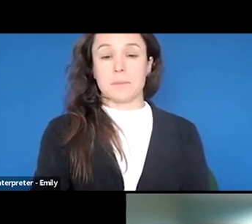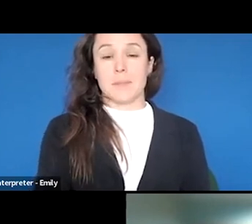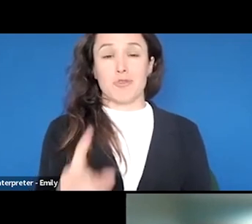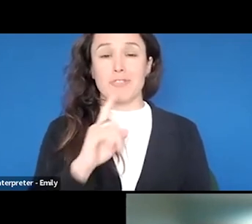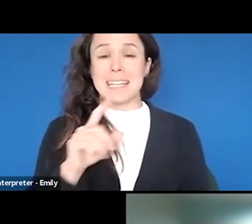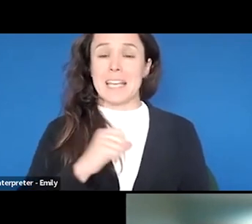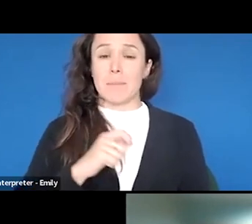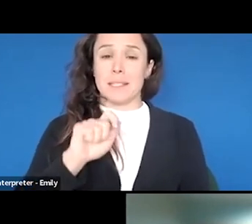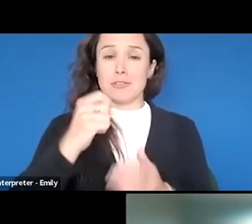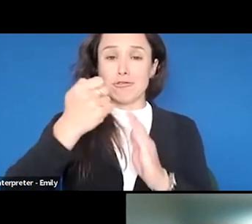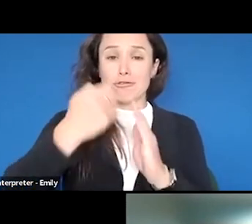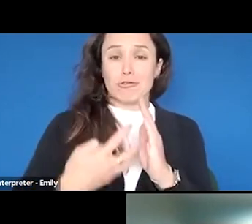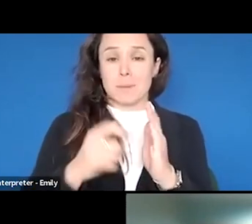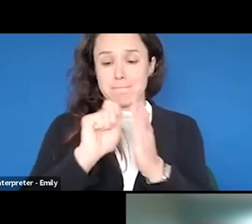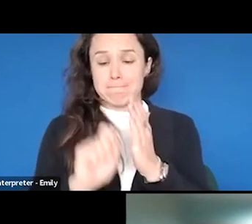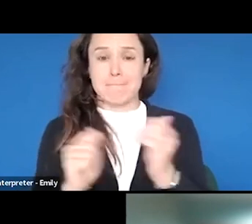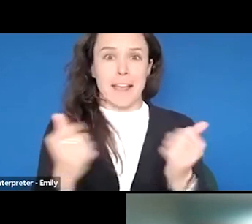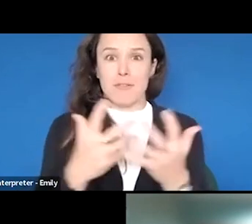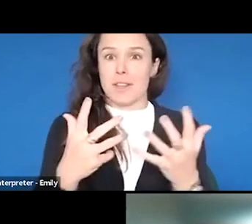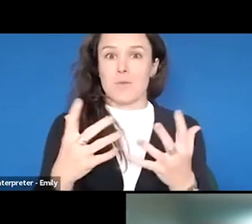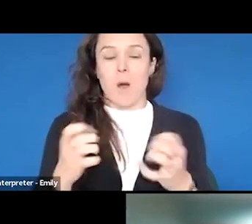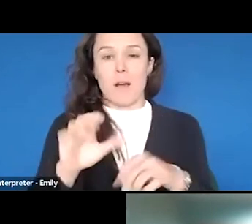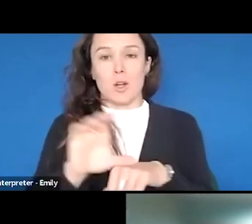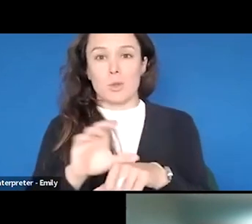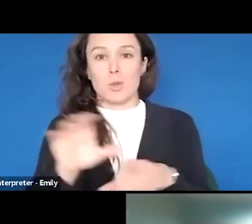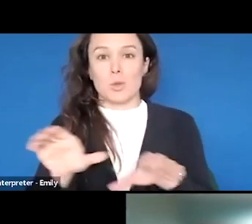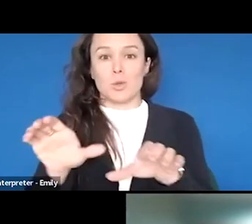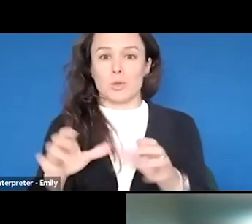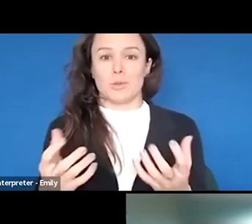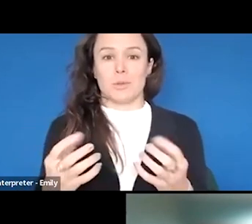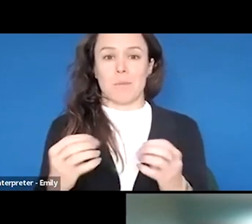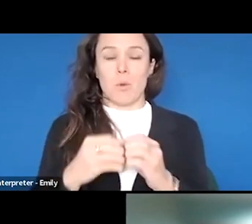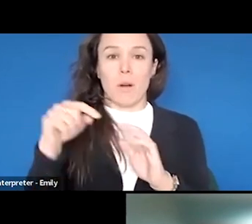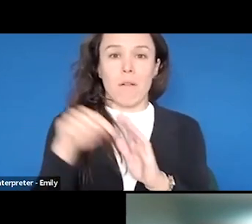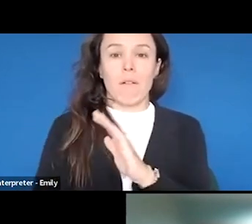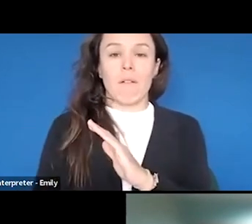kinds of things they want the computer to do way beyond what we can do with the GUIs.